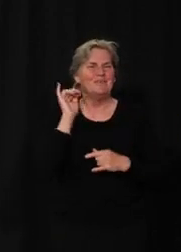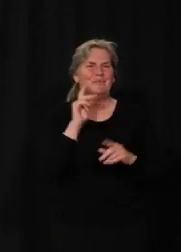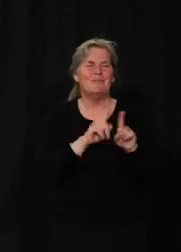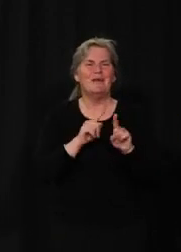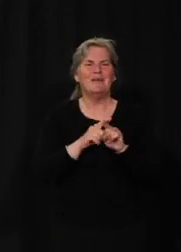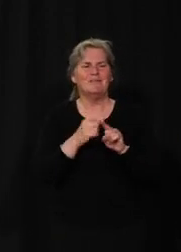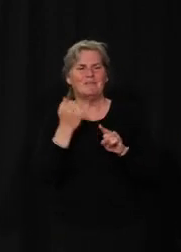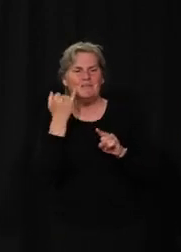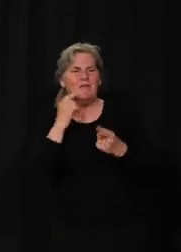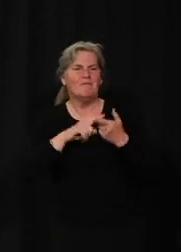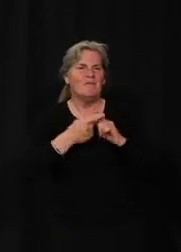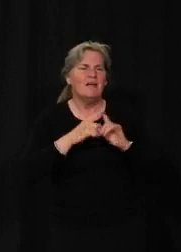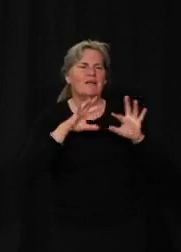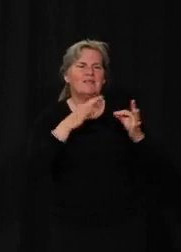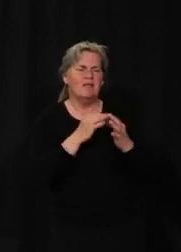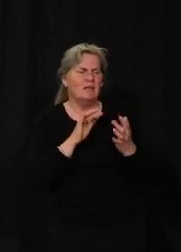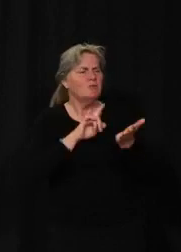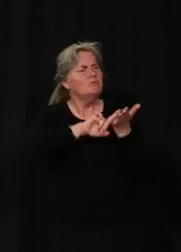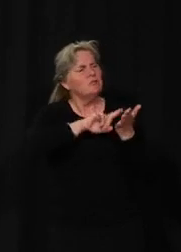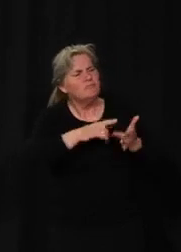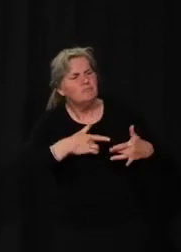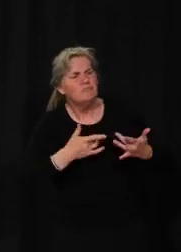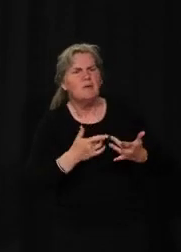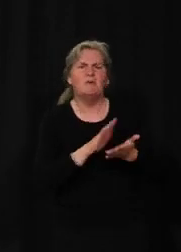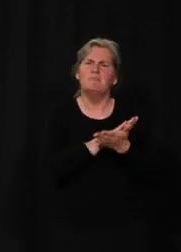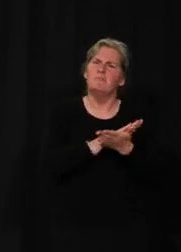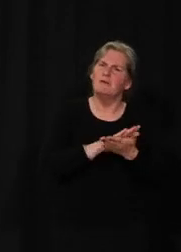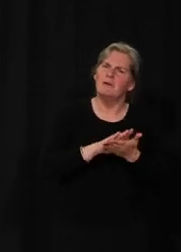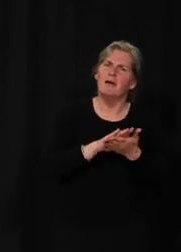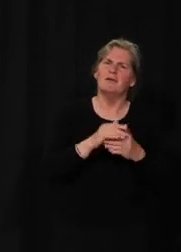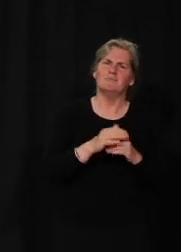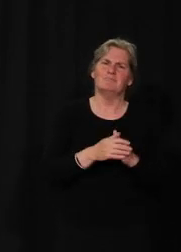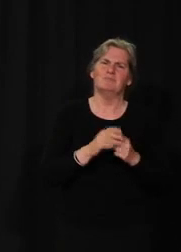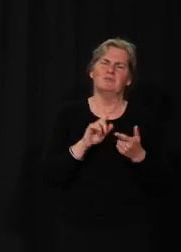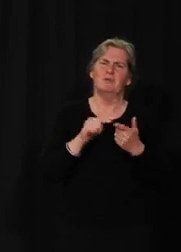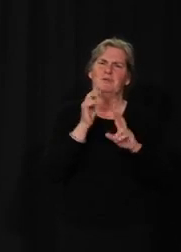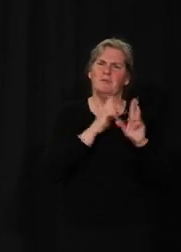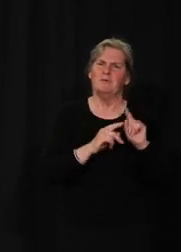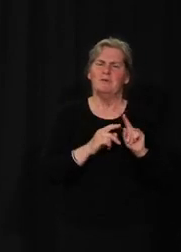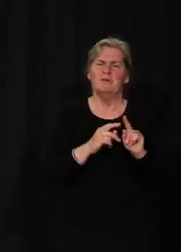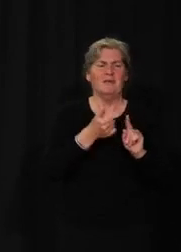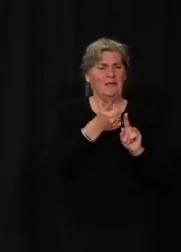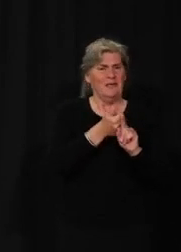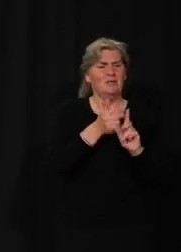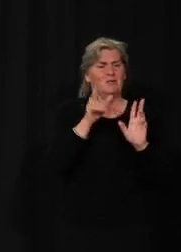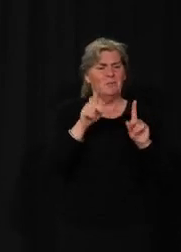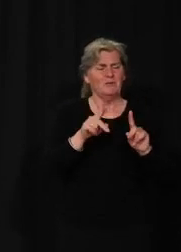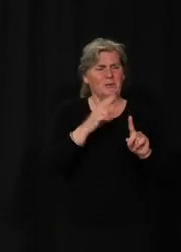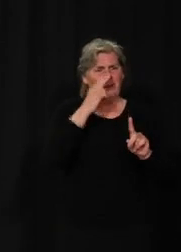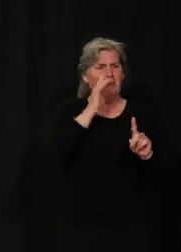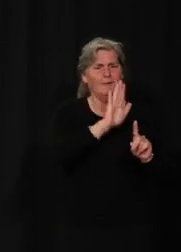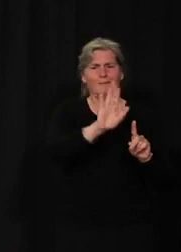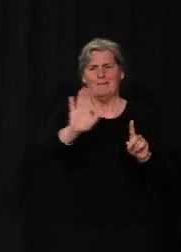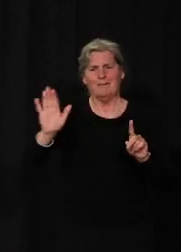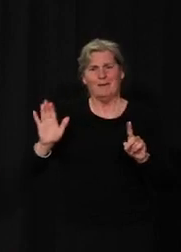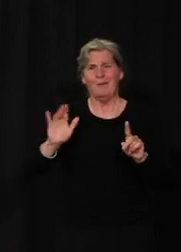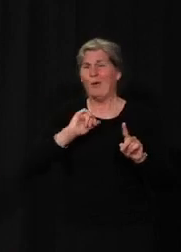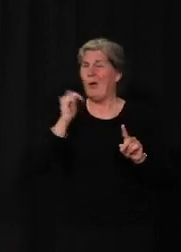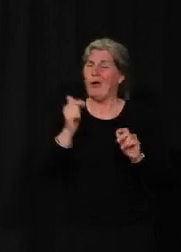ones, and the very kind. Everyone is in a different situation, and we are all in ths together.